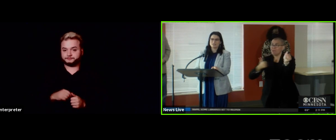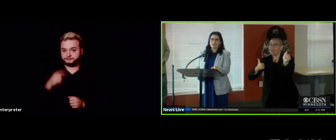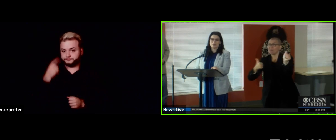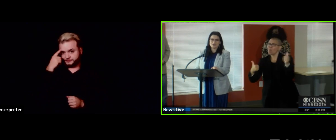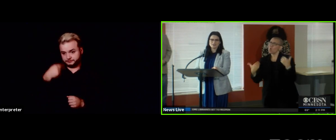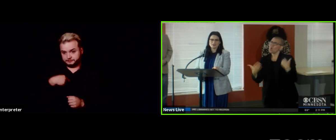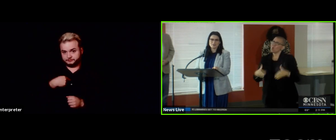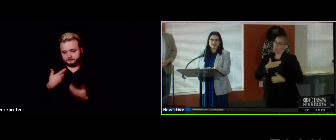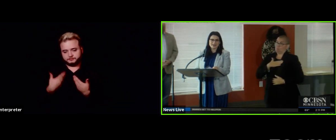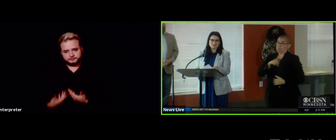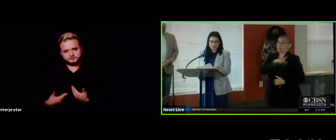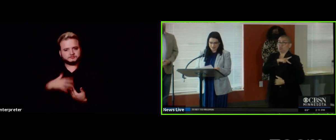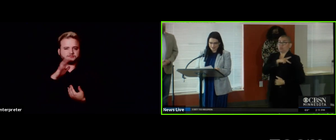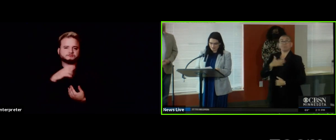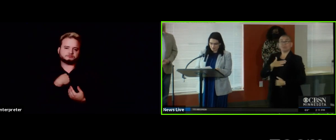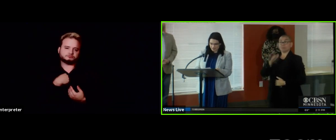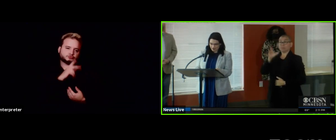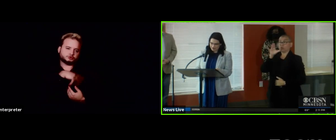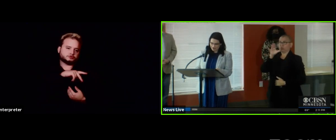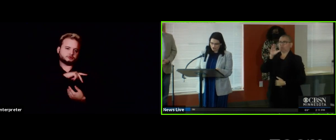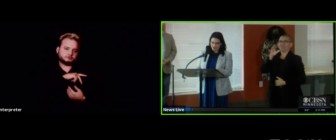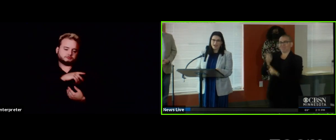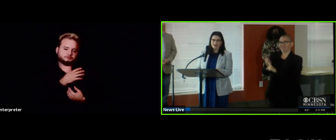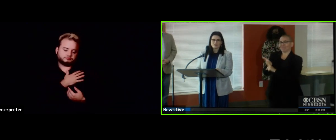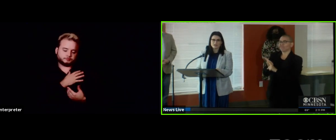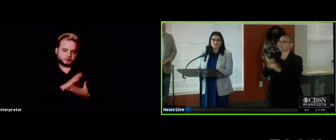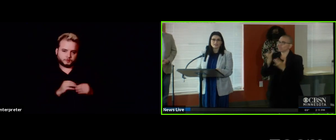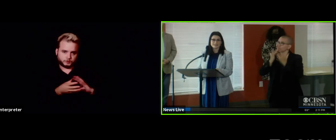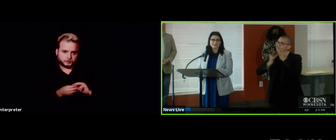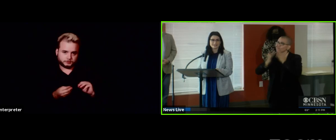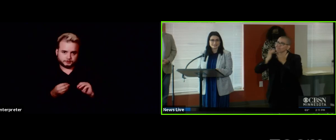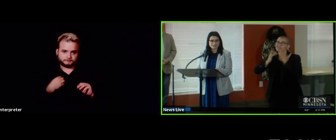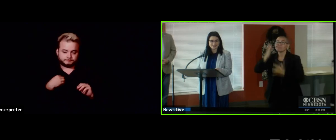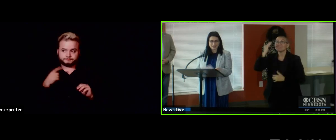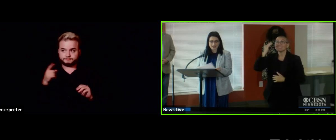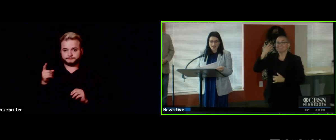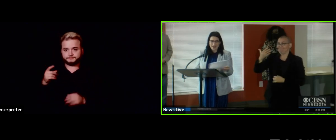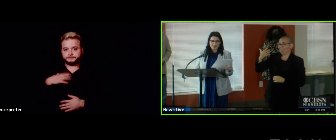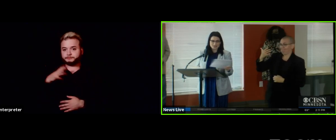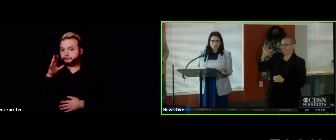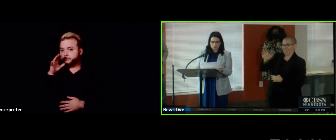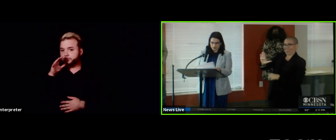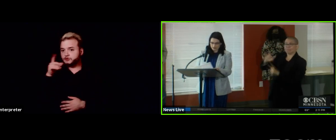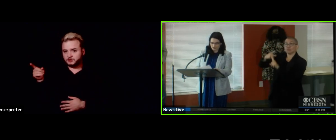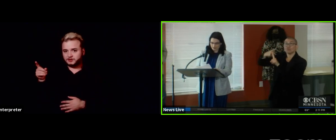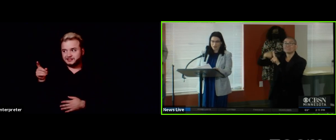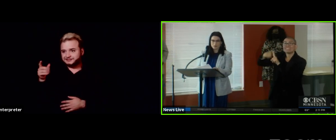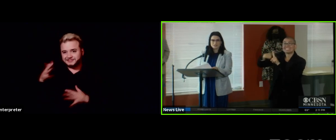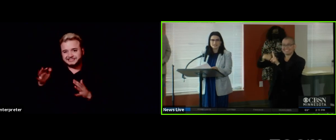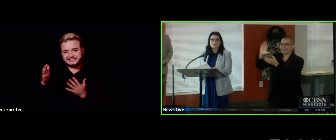able to make ends meet because she had rental assistance and that support helps keep our